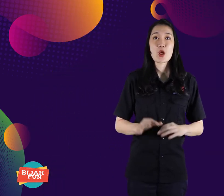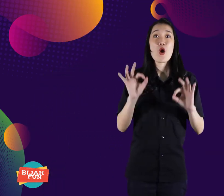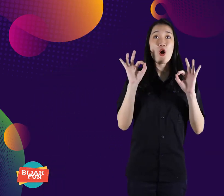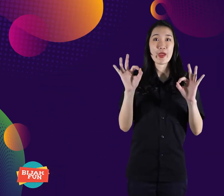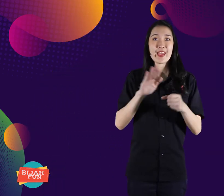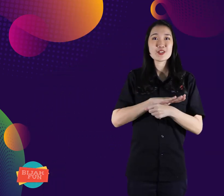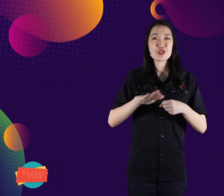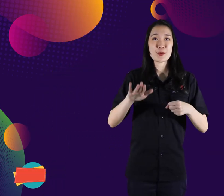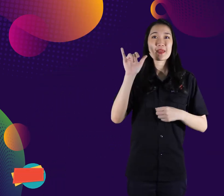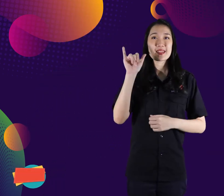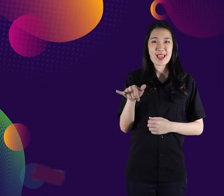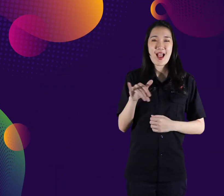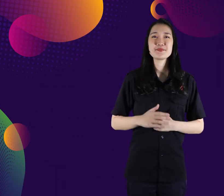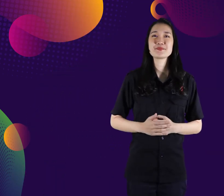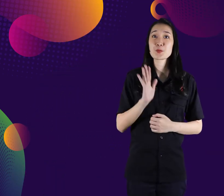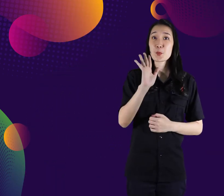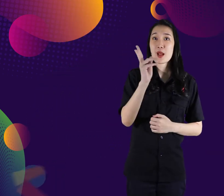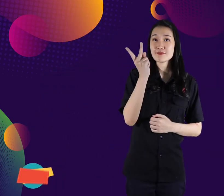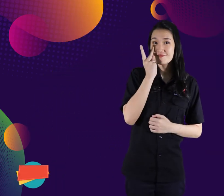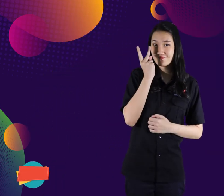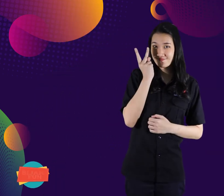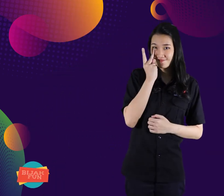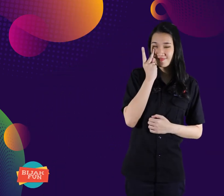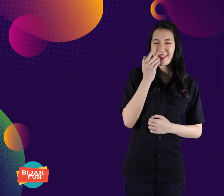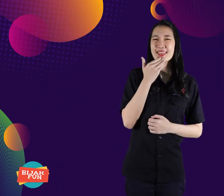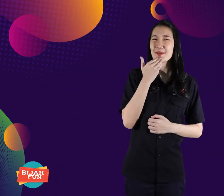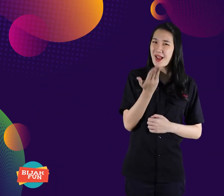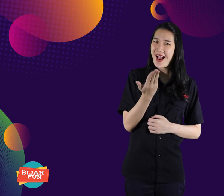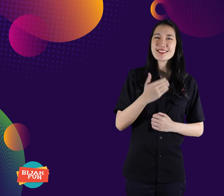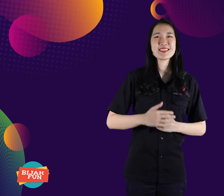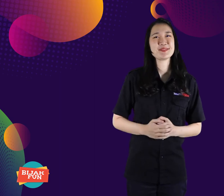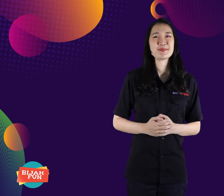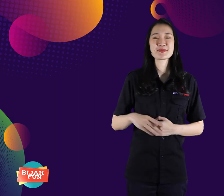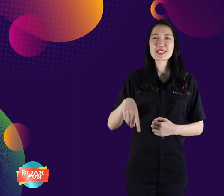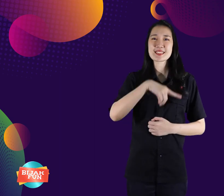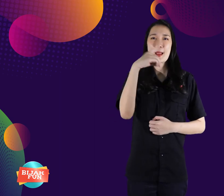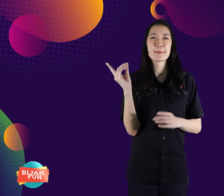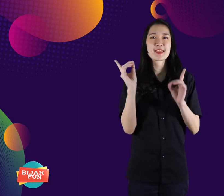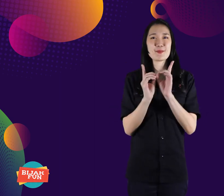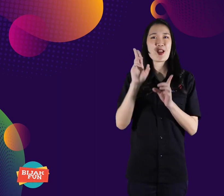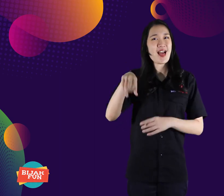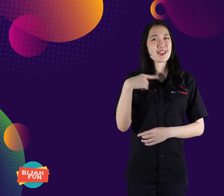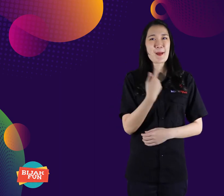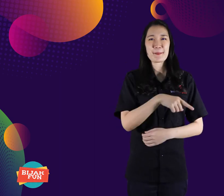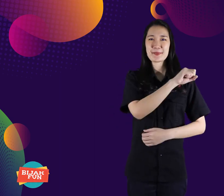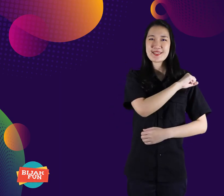Okay, that's enough. You've watched, thank you! See you again at KamiBijak.